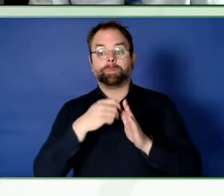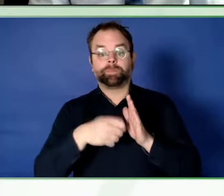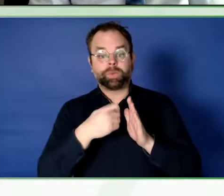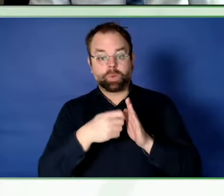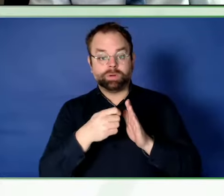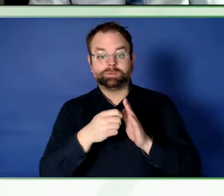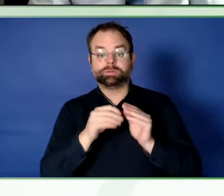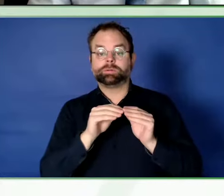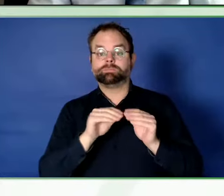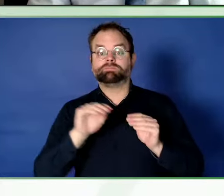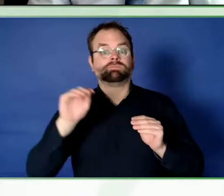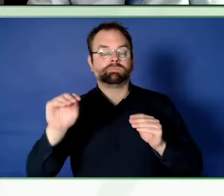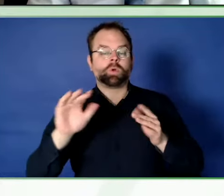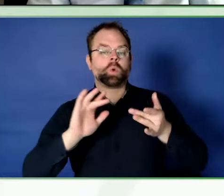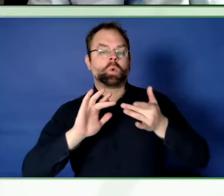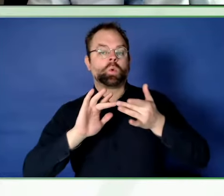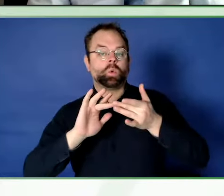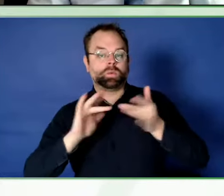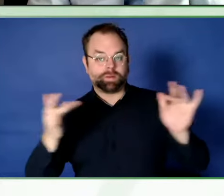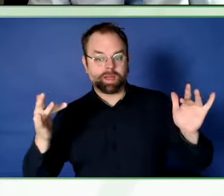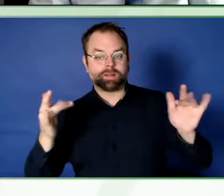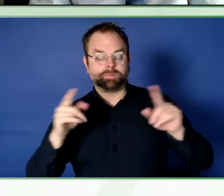routes being identified.